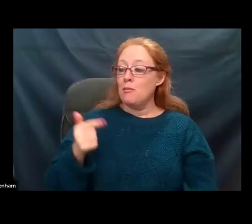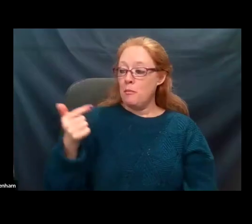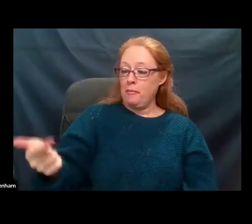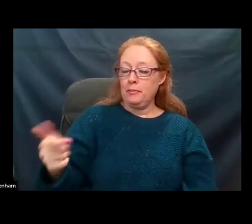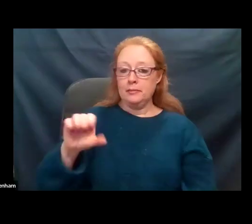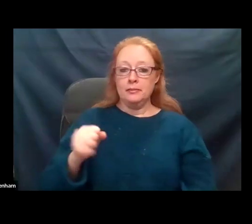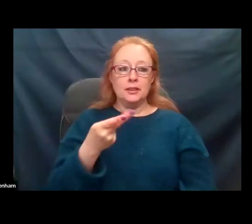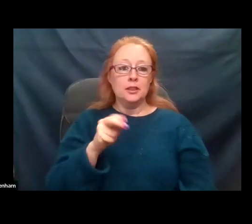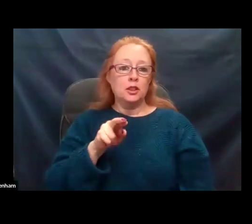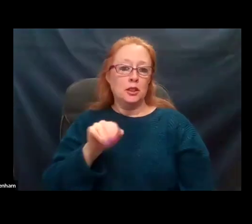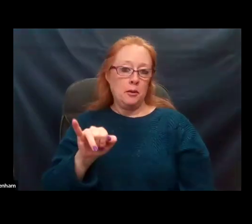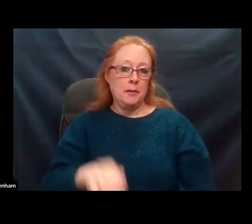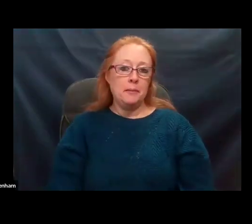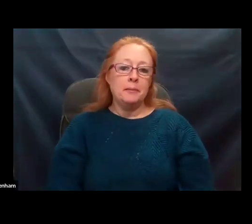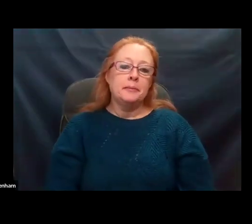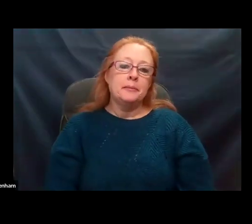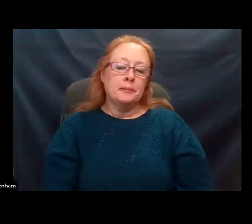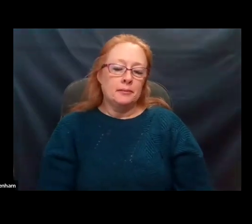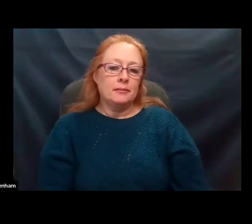So thank you very much for joining, Shari. I'll turn things over to you.